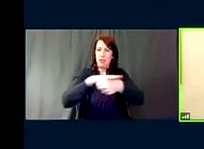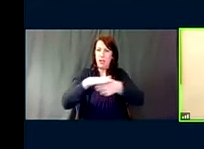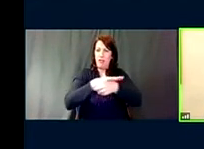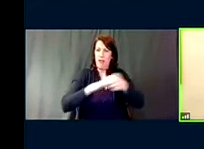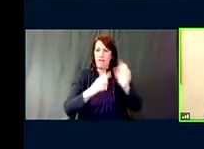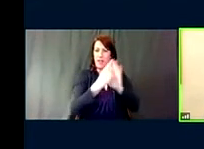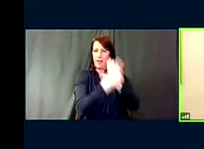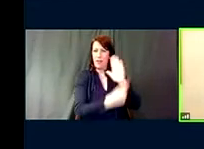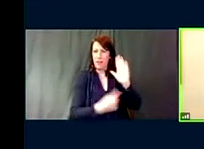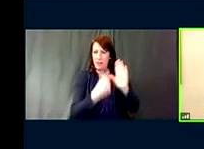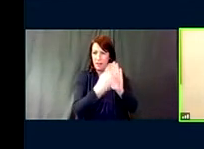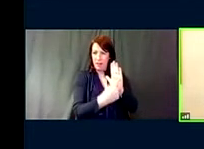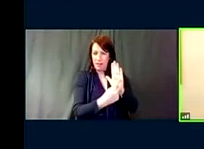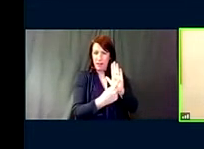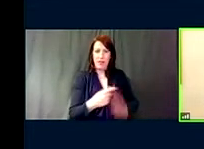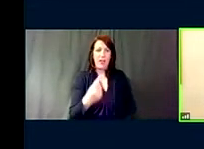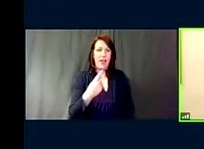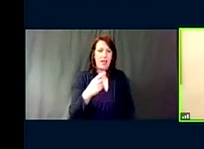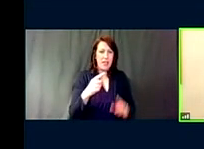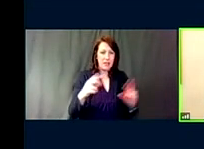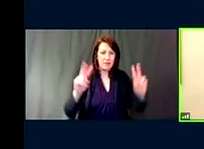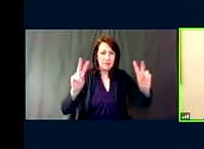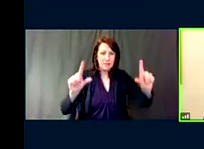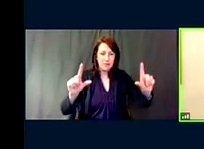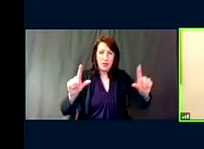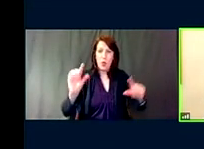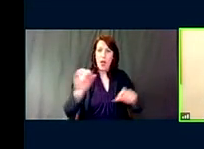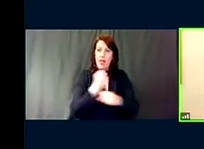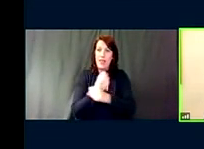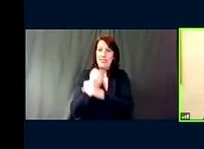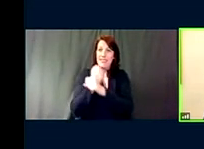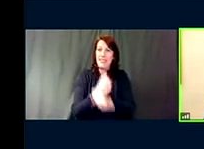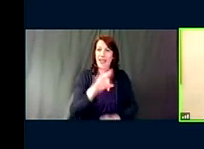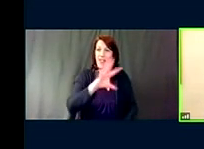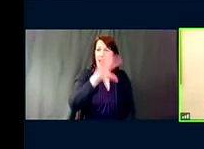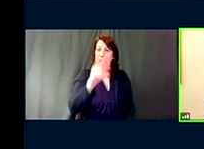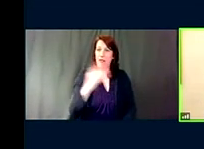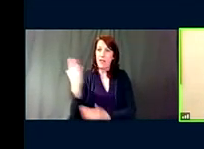THAT PATTERN OF VARIATION DIFFERS GEOGRAPHICALLY. THIS SLIDE SHOWS WHERE THE